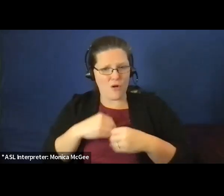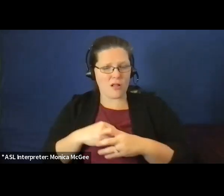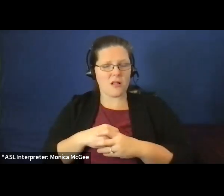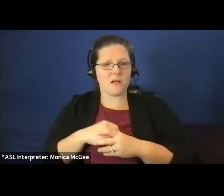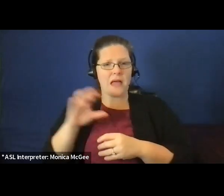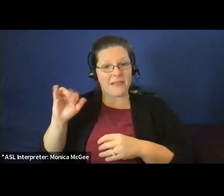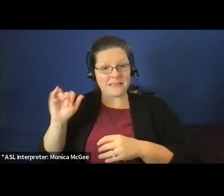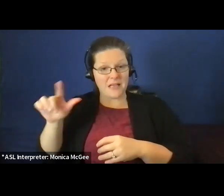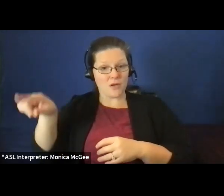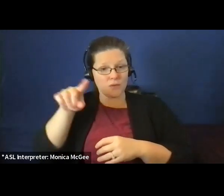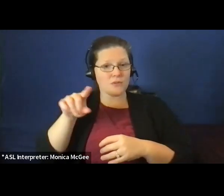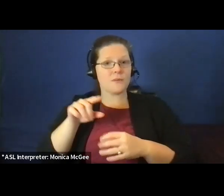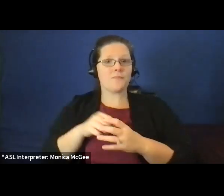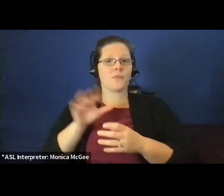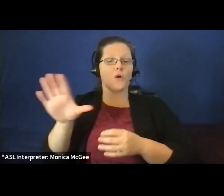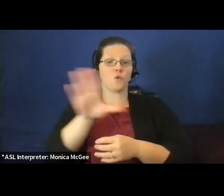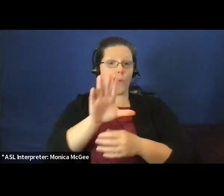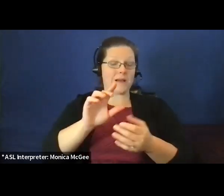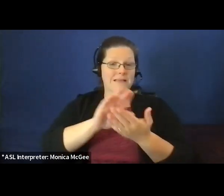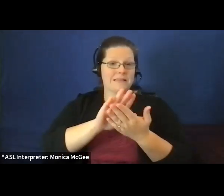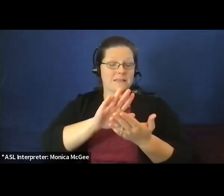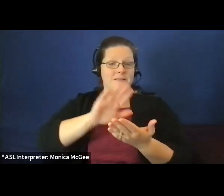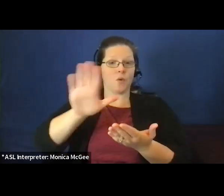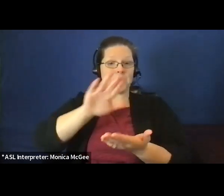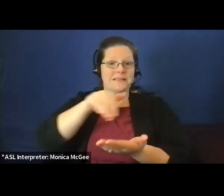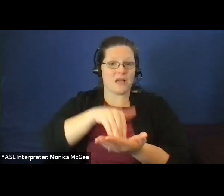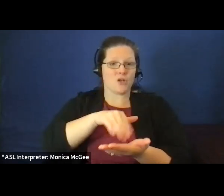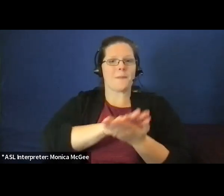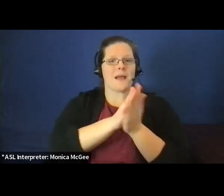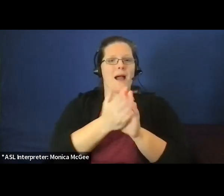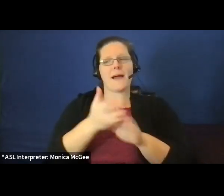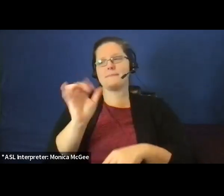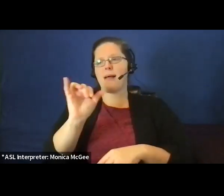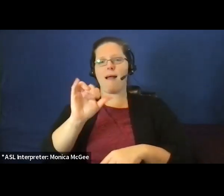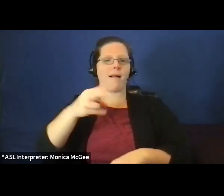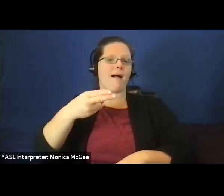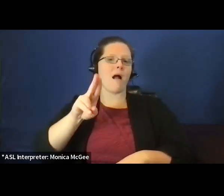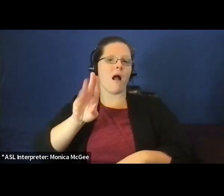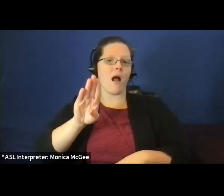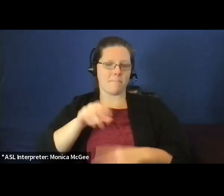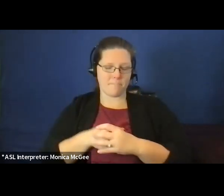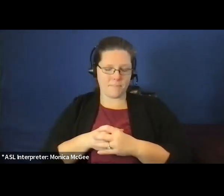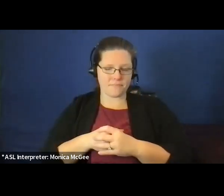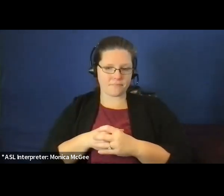there, checking on them, and thousands of people have received hot meals at